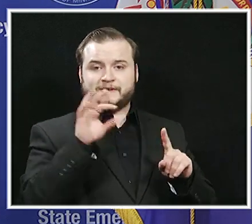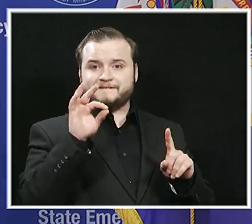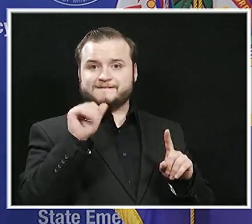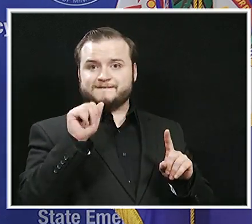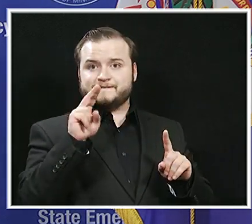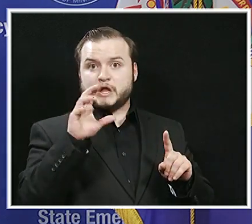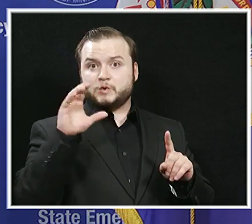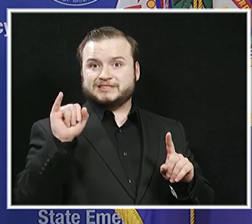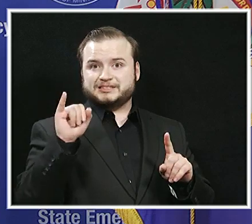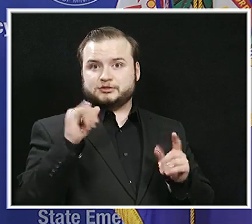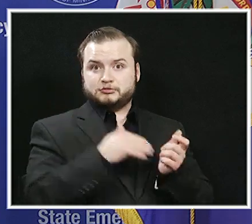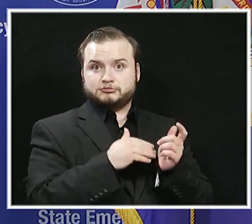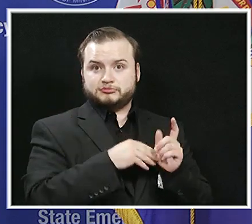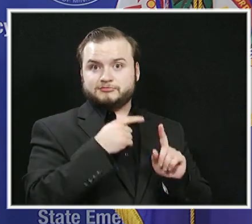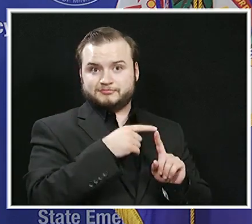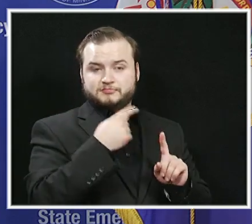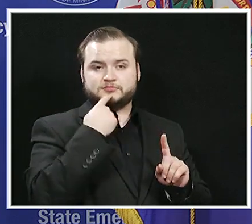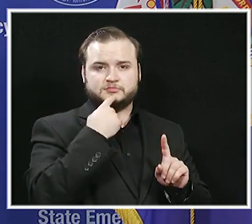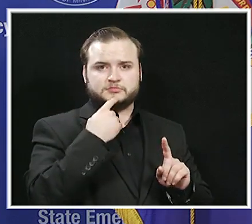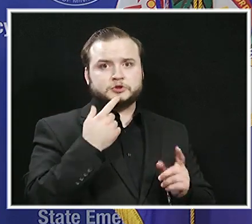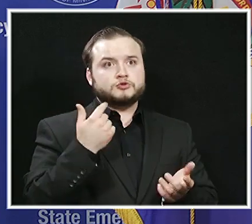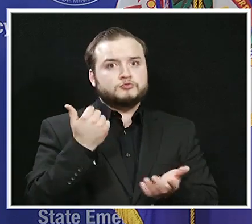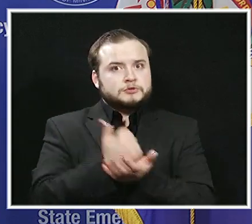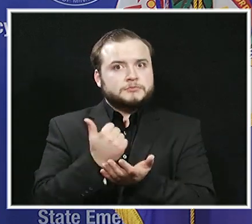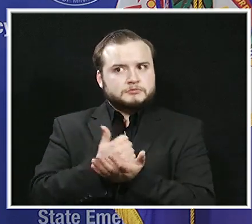Like I said, this word coming out from Dr. Fauci, the